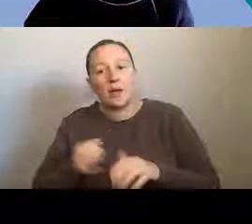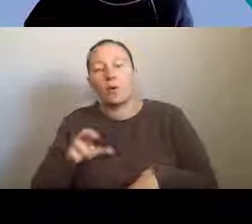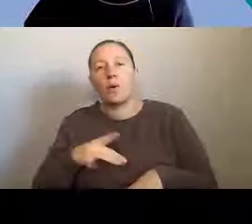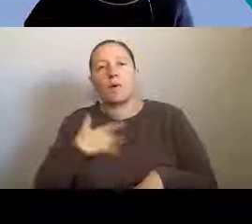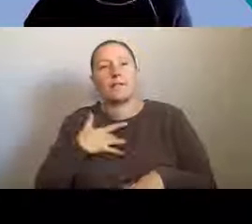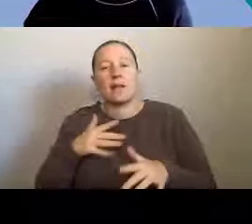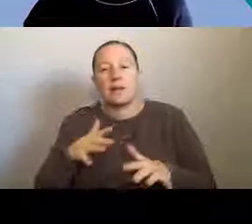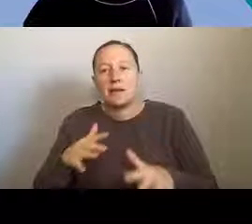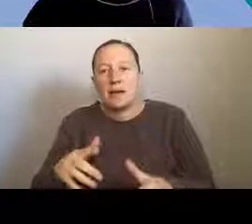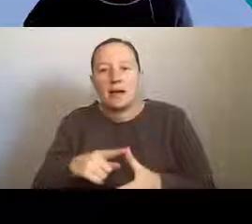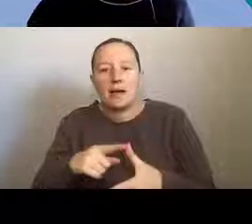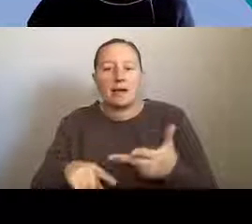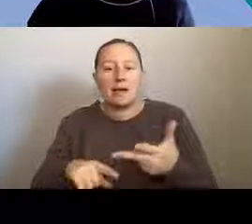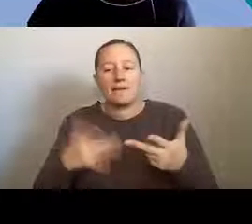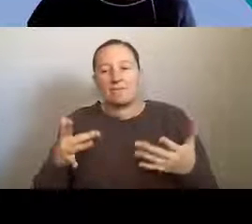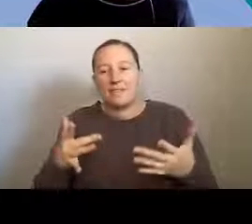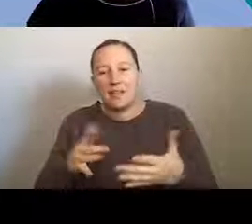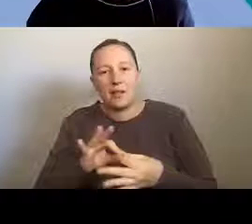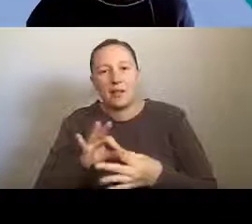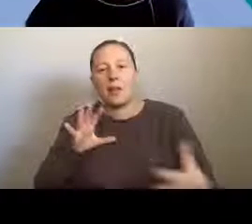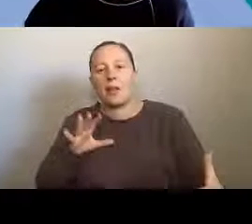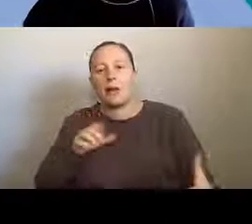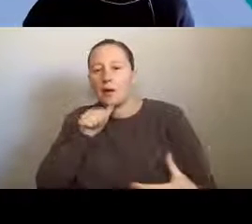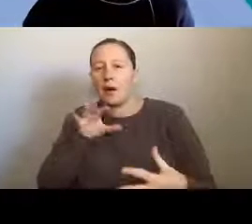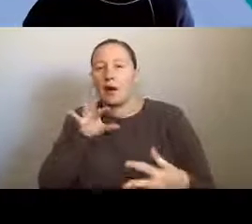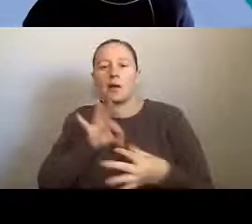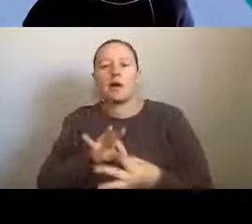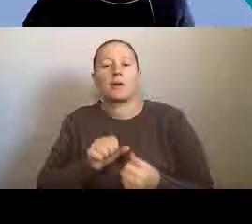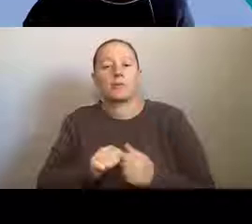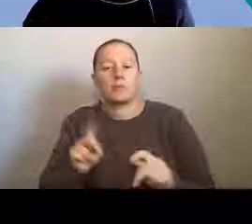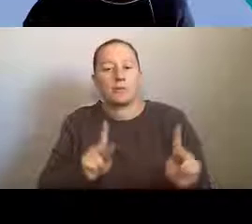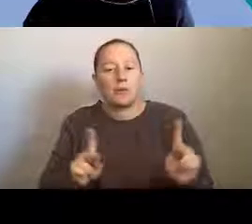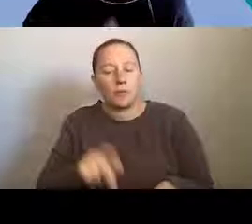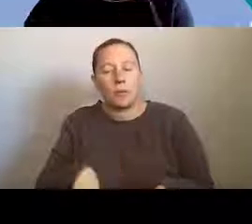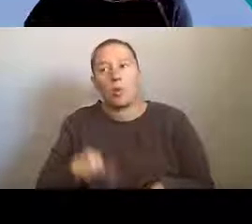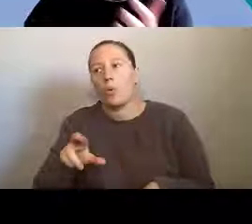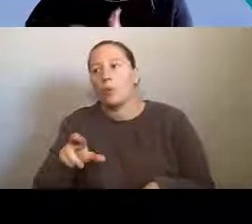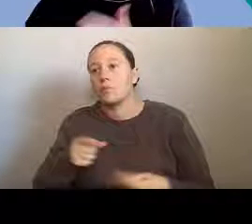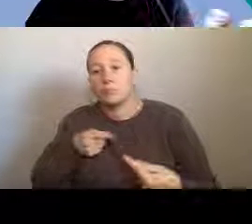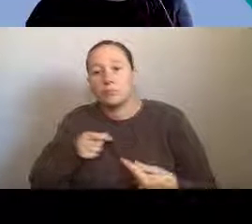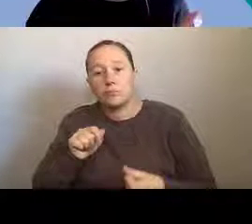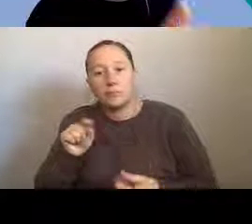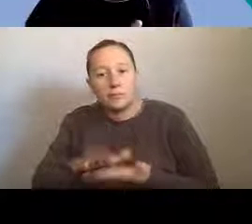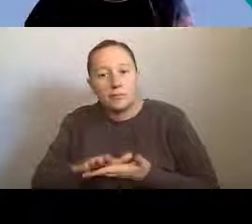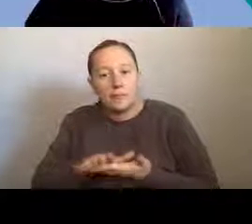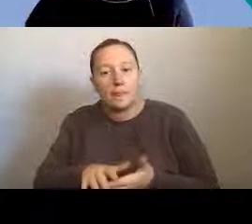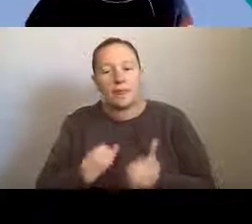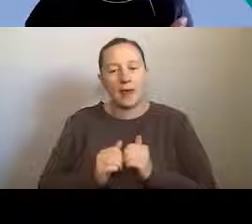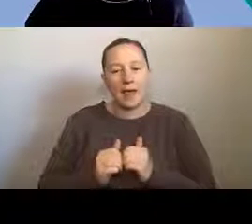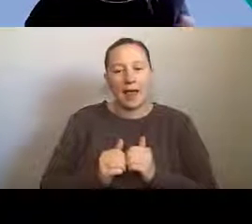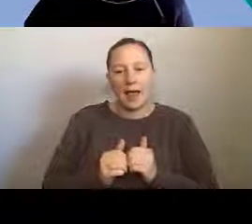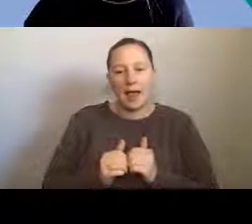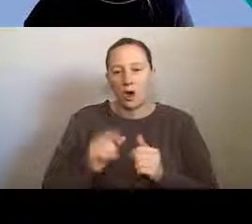and maybe their own personal struggles with school. So how do you bridge this divide in perspective